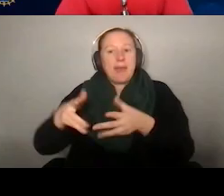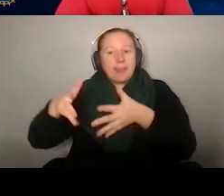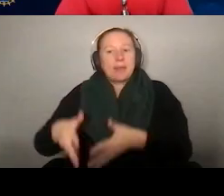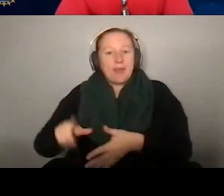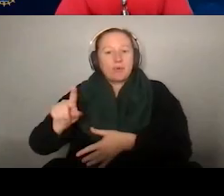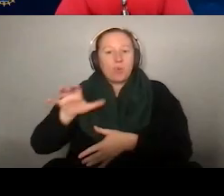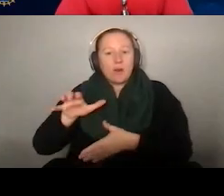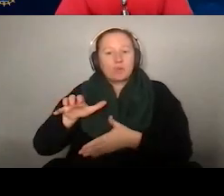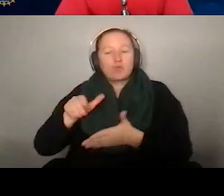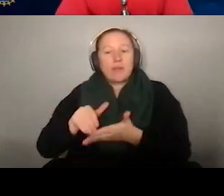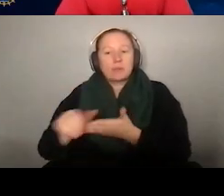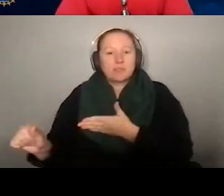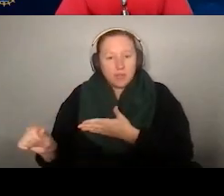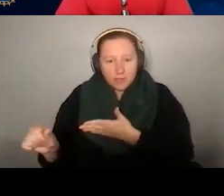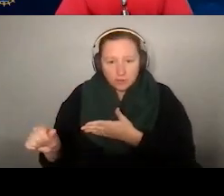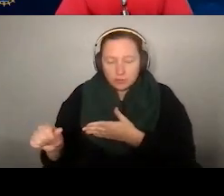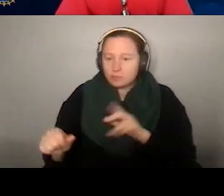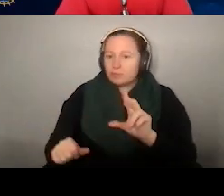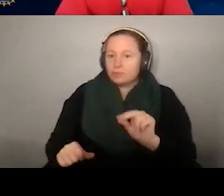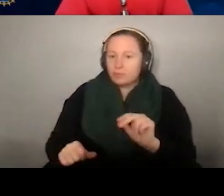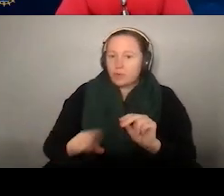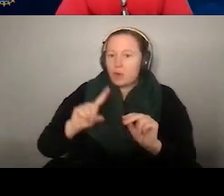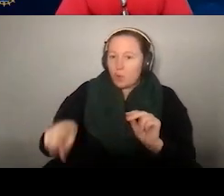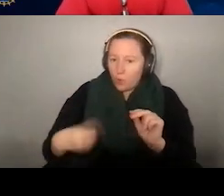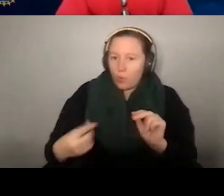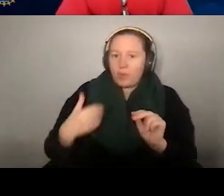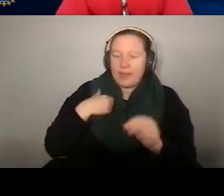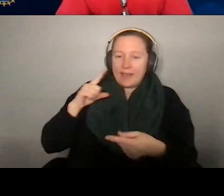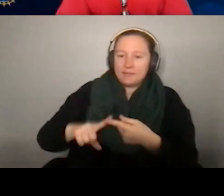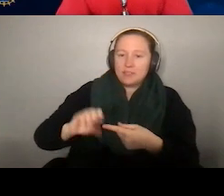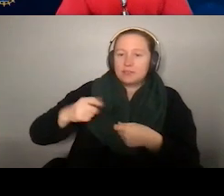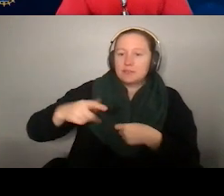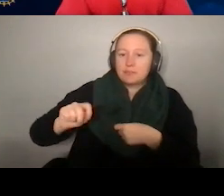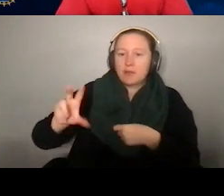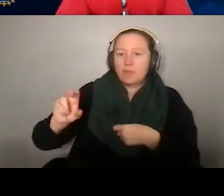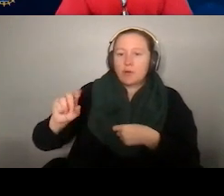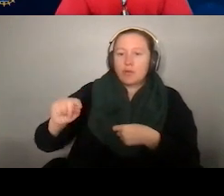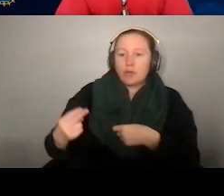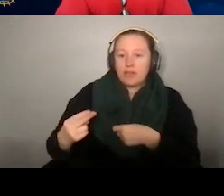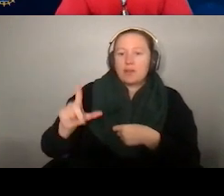In this scenario, they would only have until September 30th of 2023 to spend